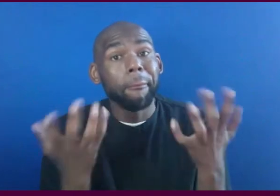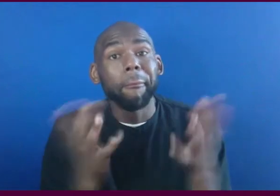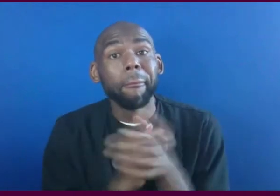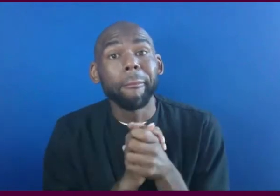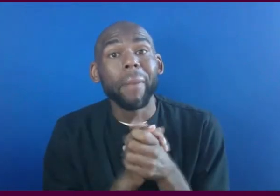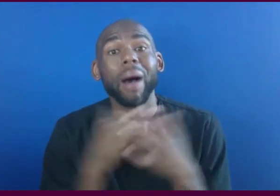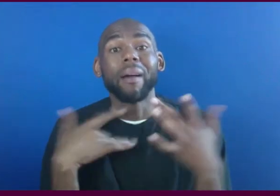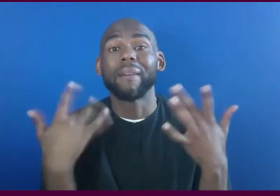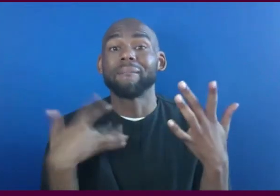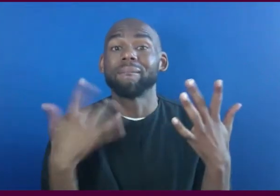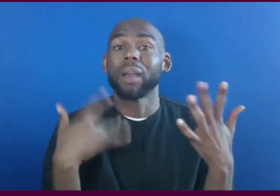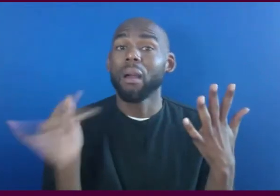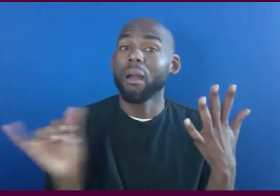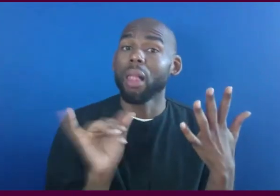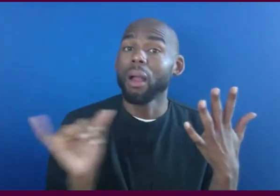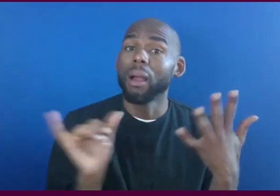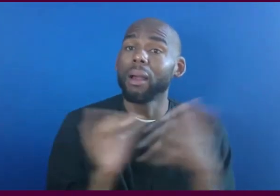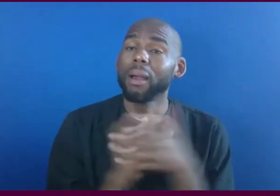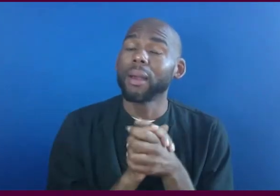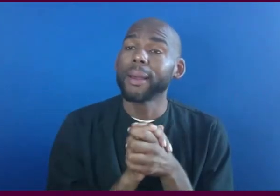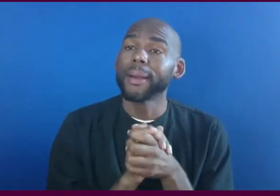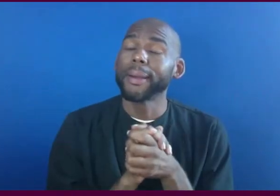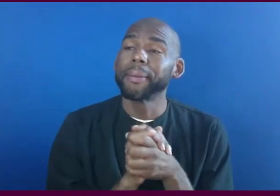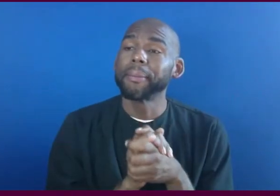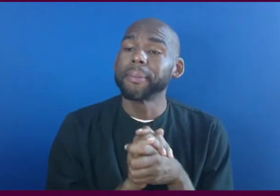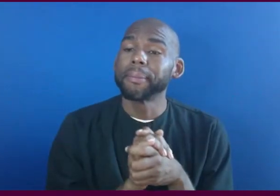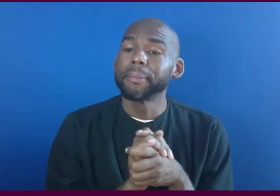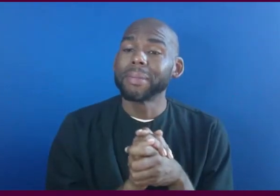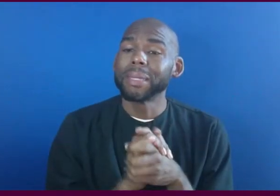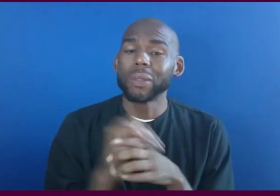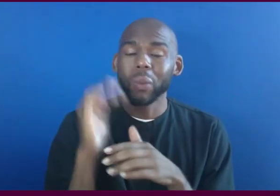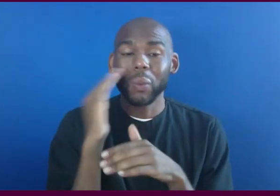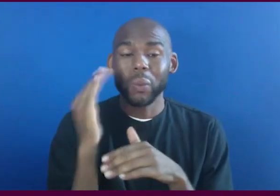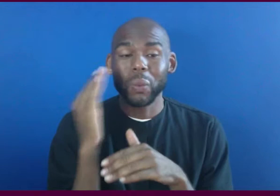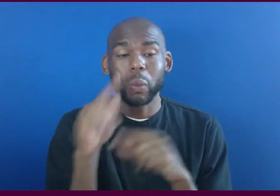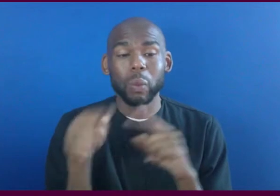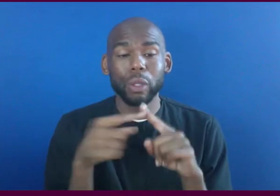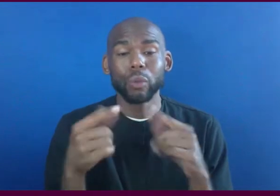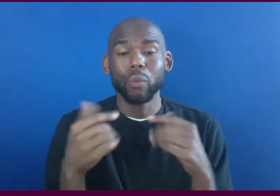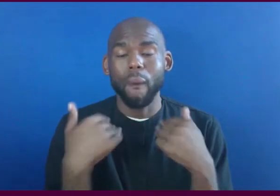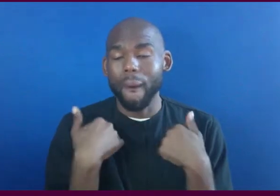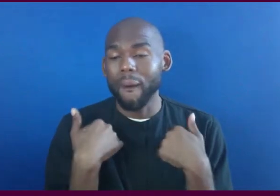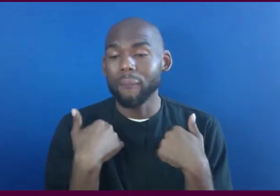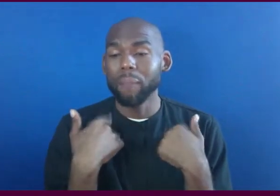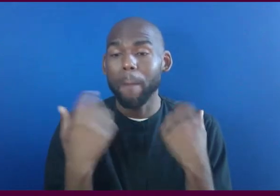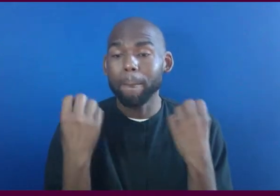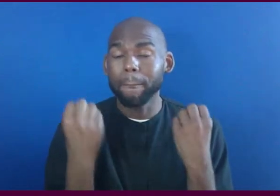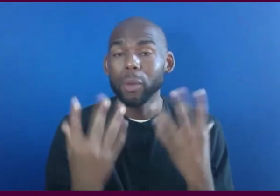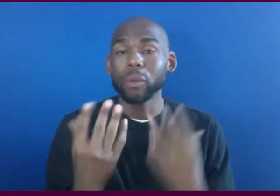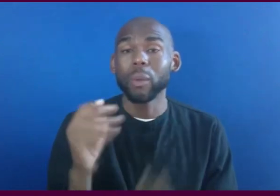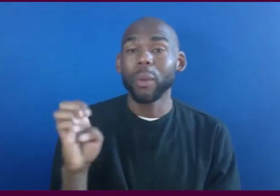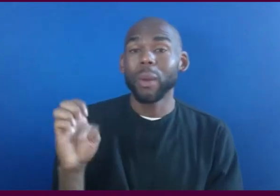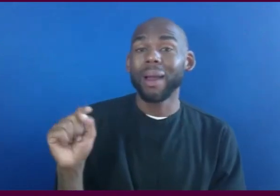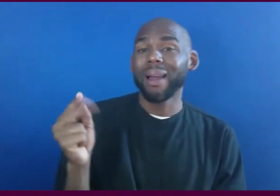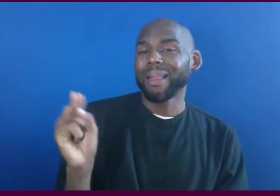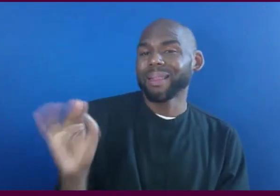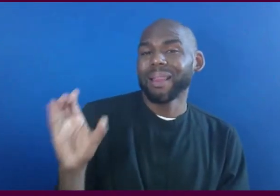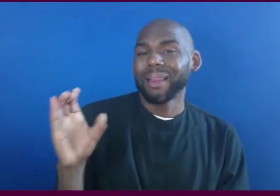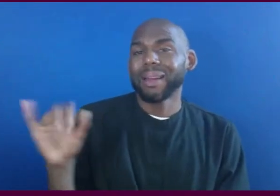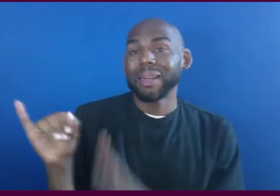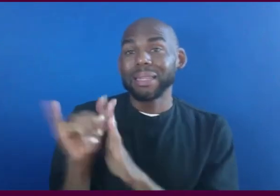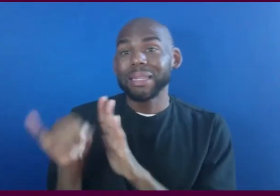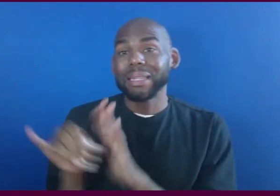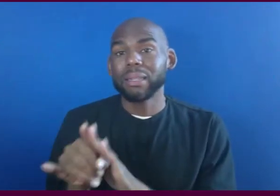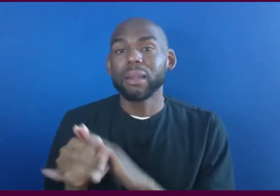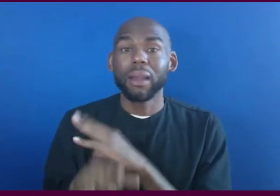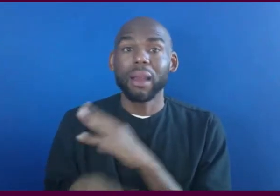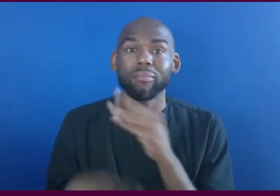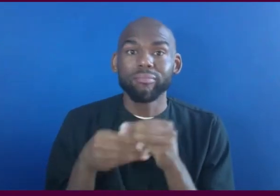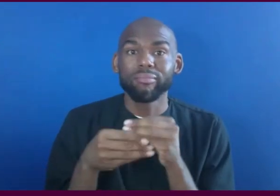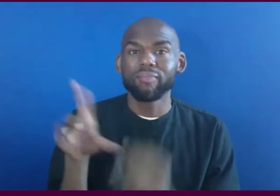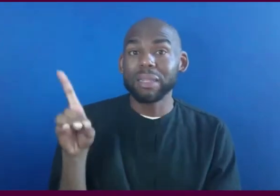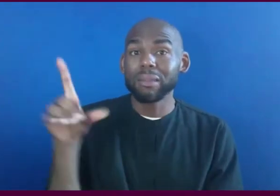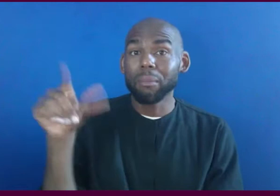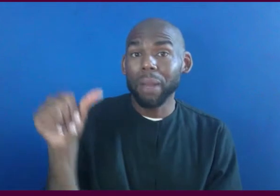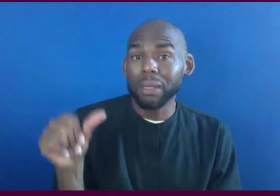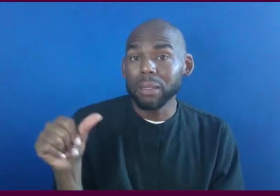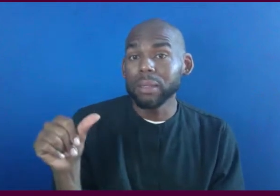And I feel like when you have multiple ethnic identities along with a disability...